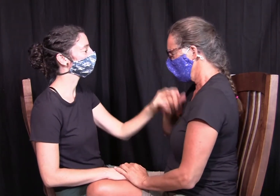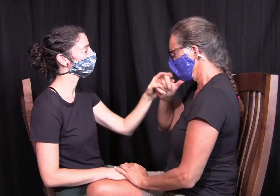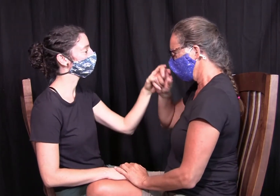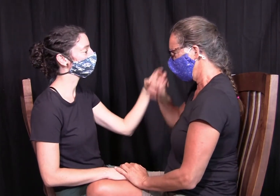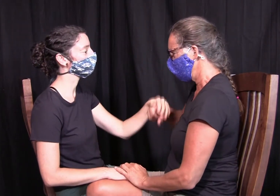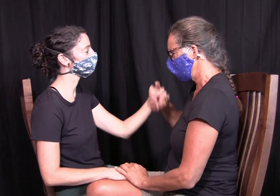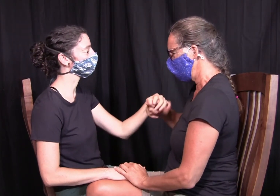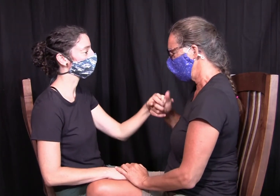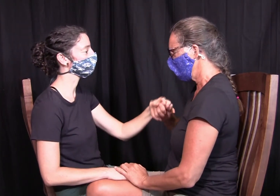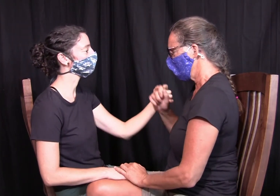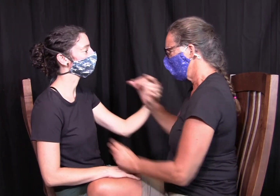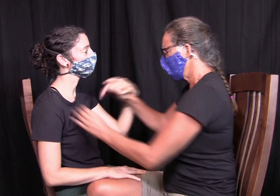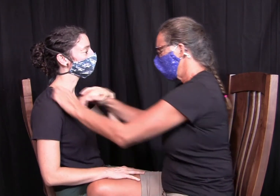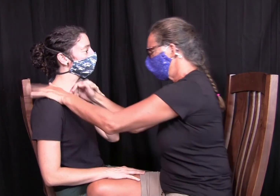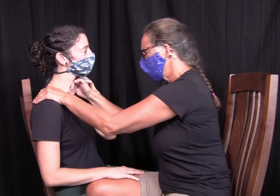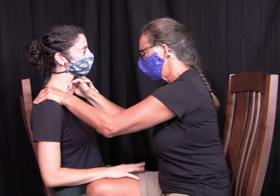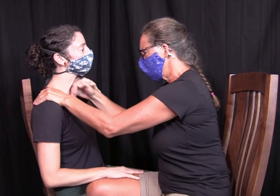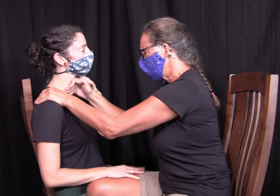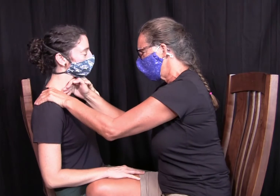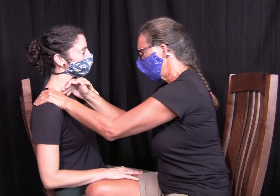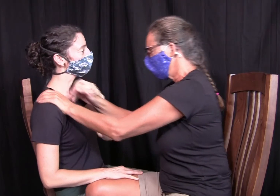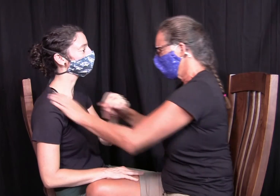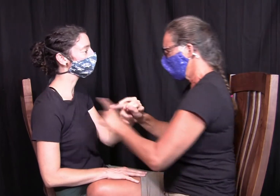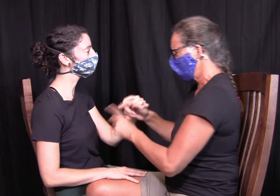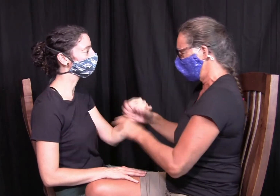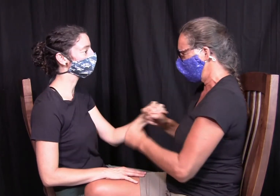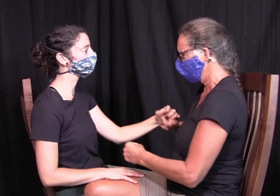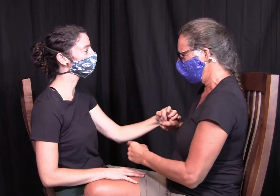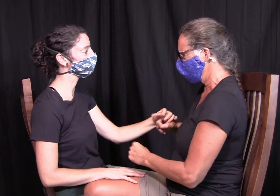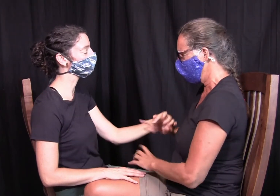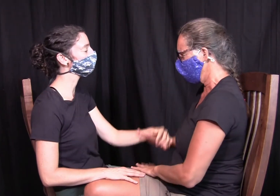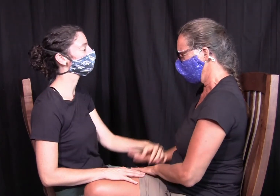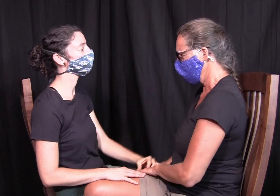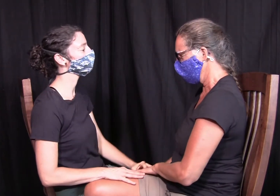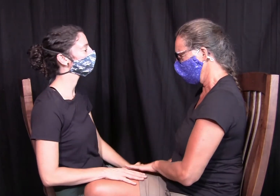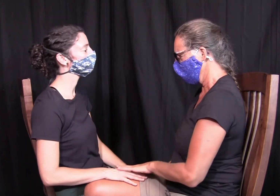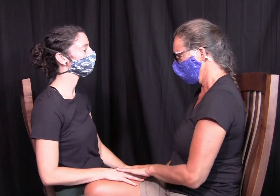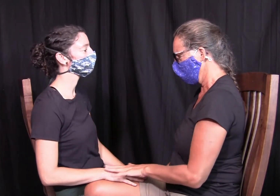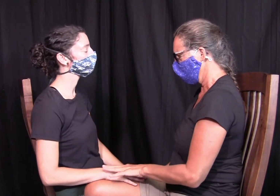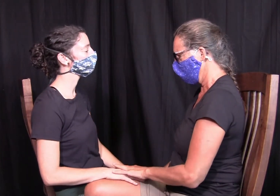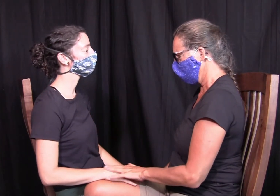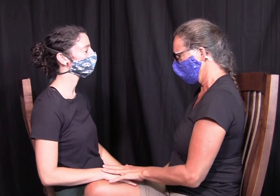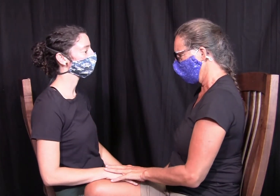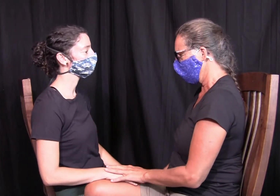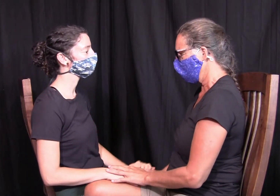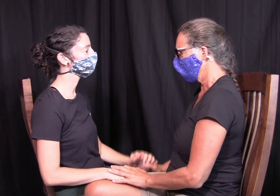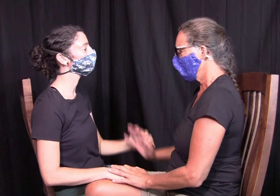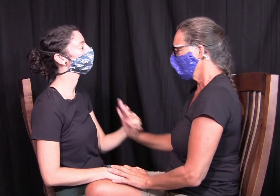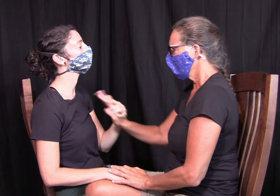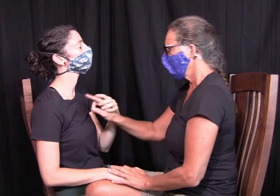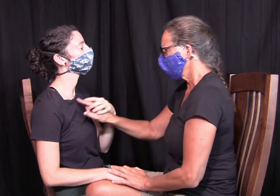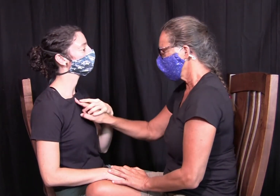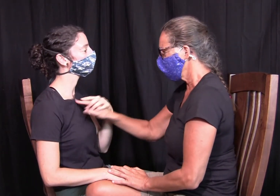Auditory backchanneling cues would require that I touch your throat to try to decipher your feedback. Neither of these are effective.